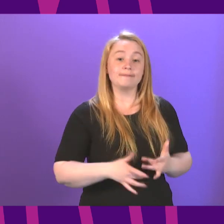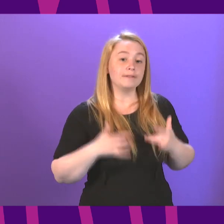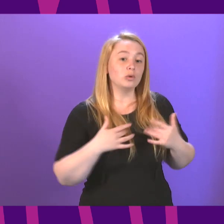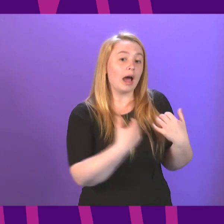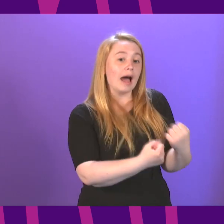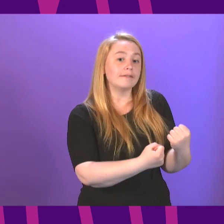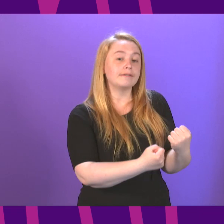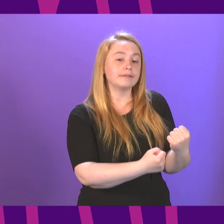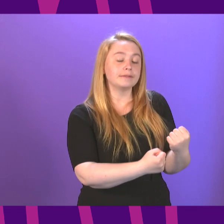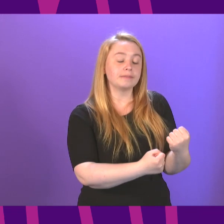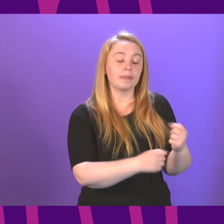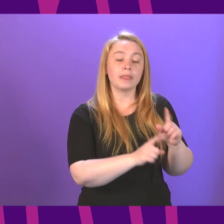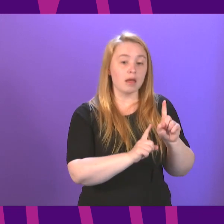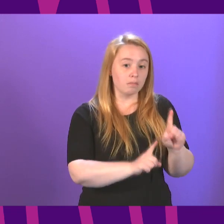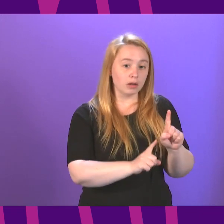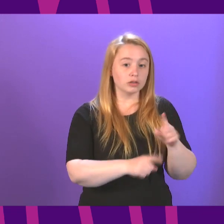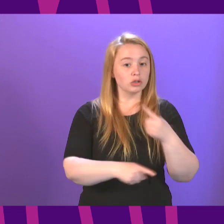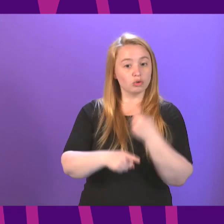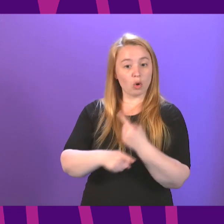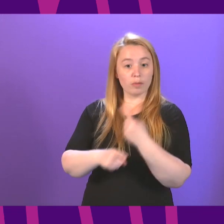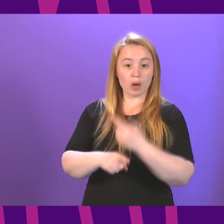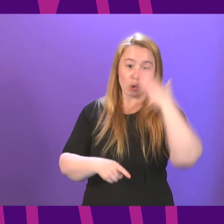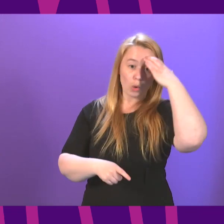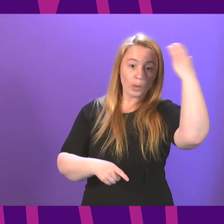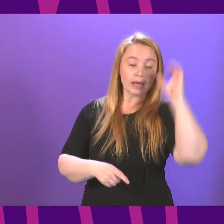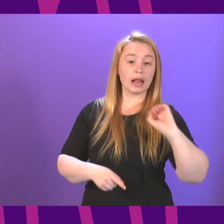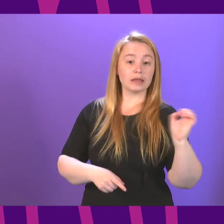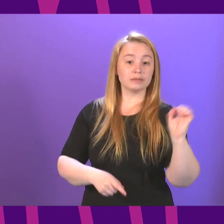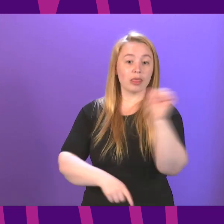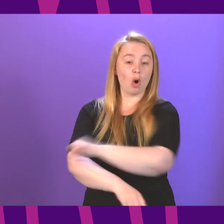this past year. First, though, on the issue of the Queen Elizabeth hospital, I agree that there